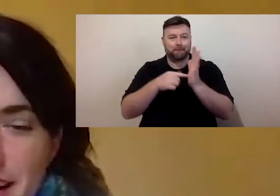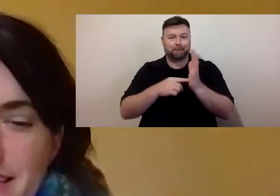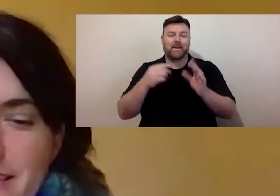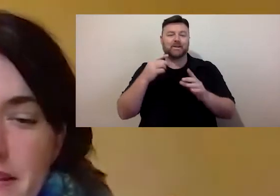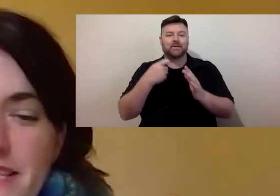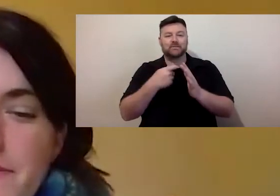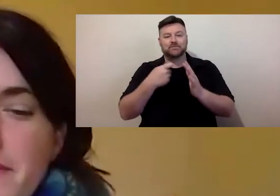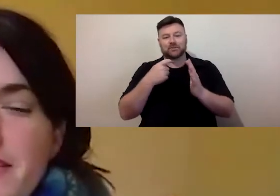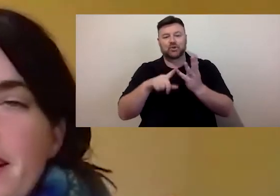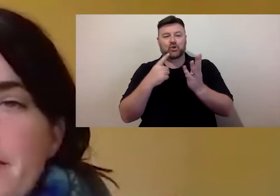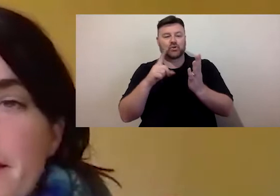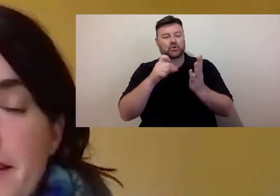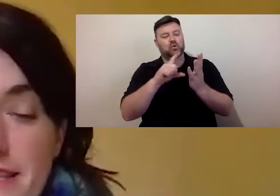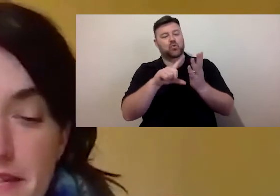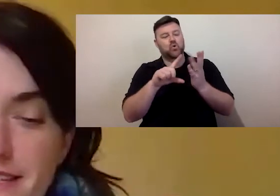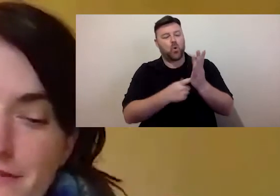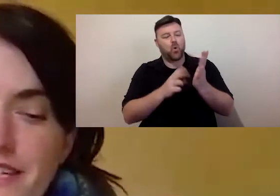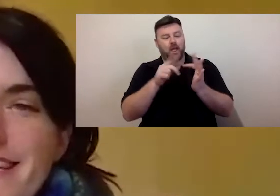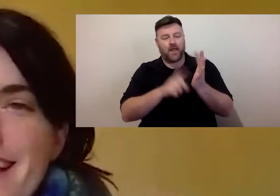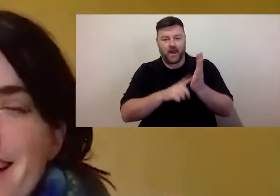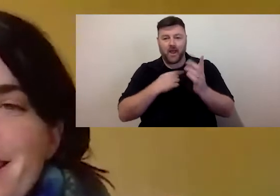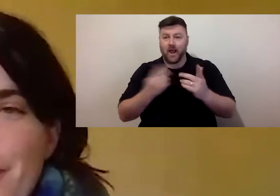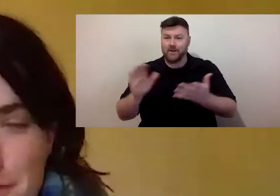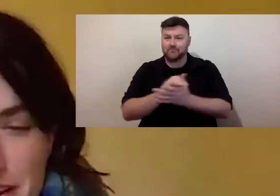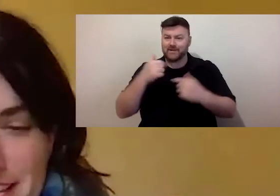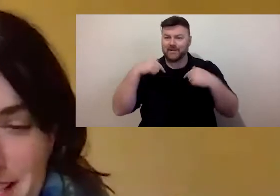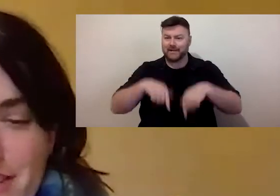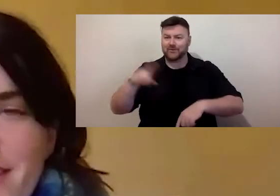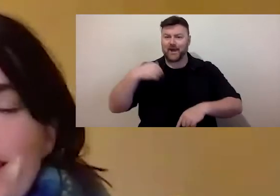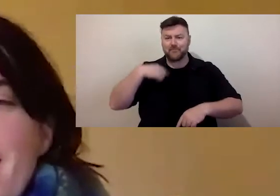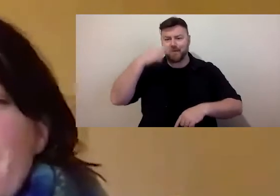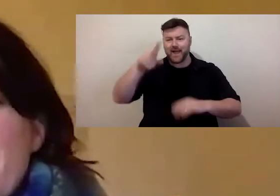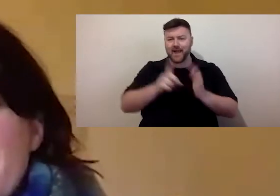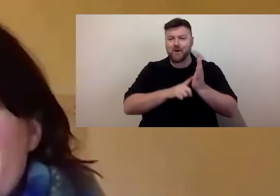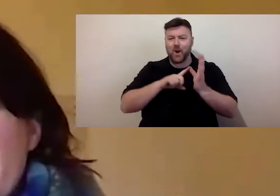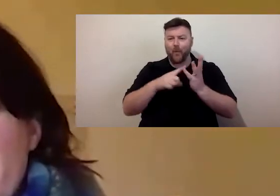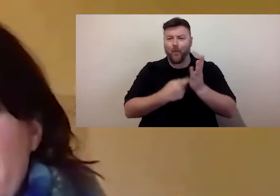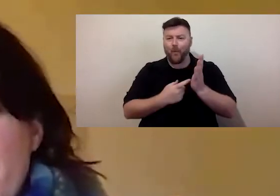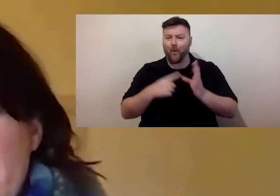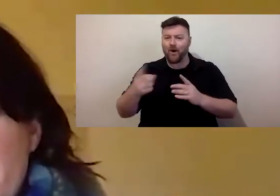a pleasure to be with you today for something that's a bit different and a lot more hands-on, exploring the relationship between dance and technology.